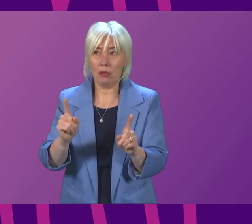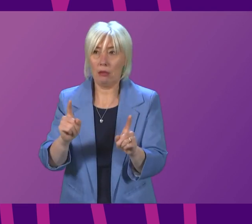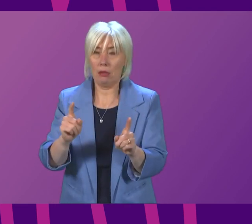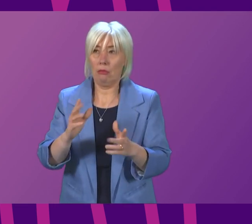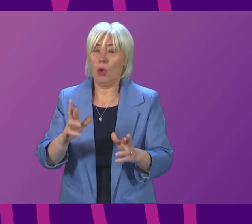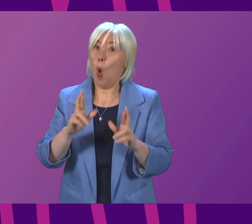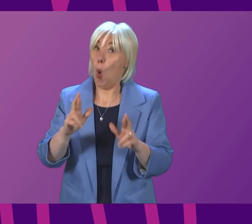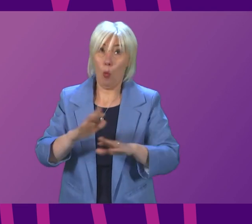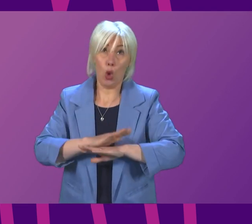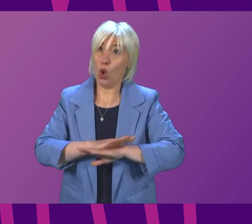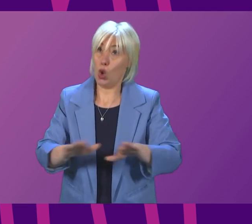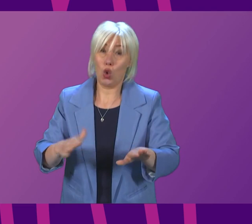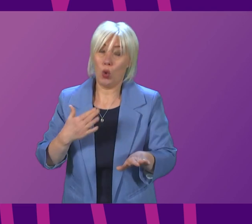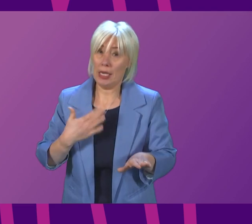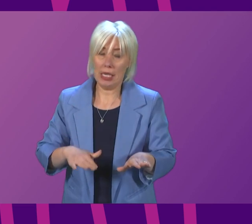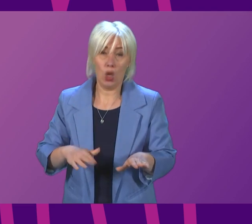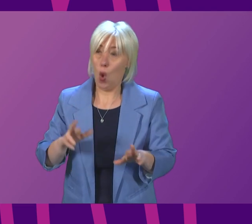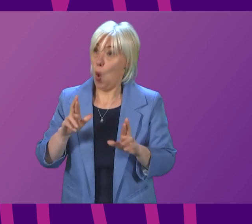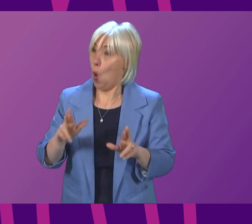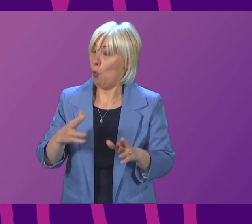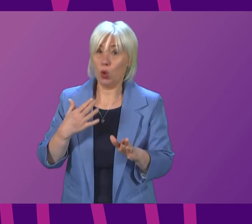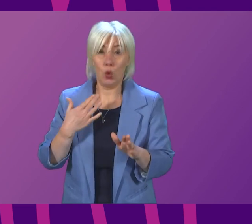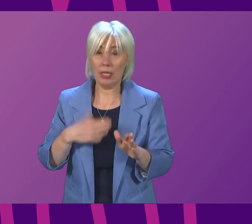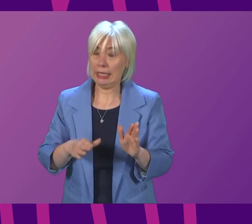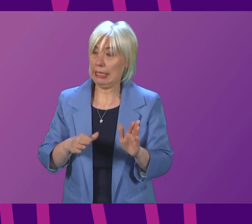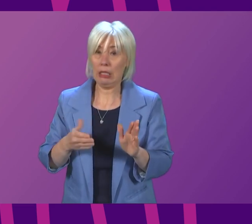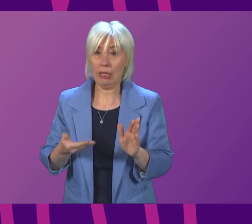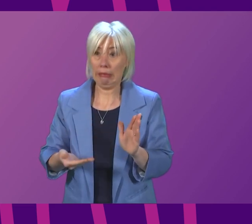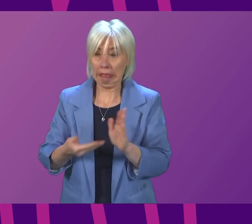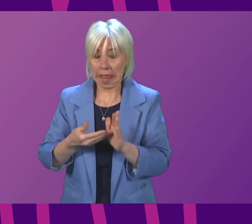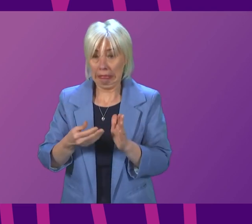I hope that that is not the case: I hope that we do not need to activate those contingencies.